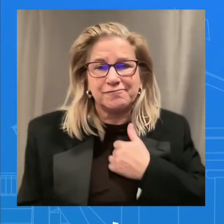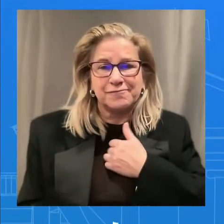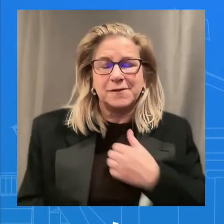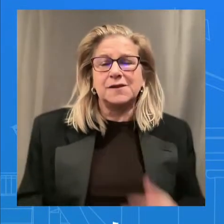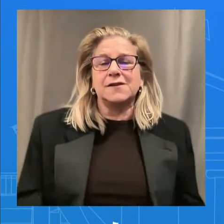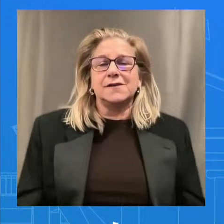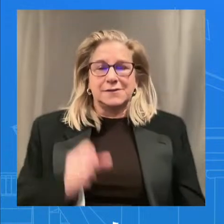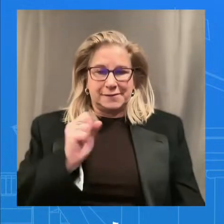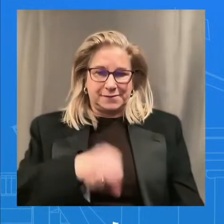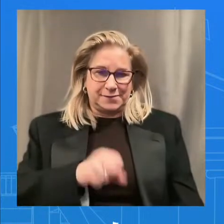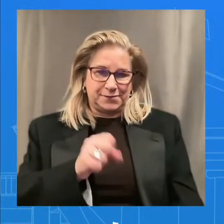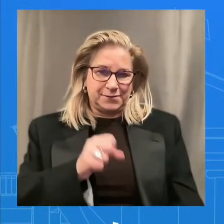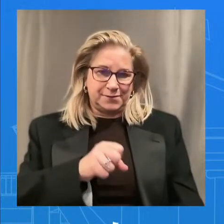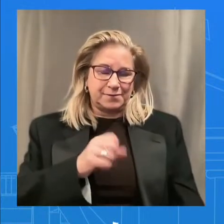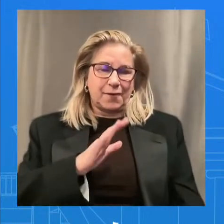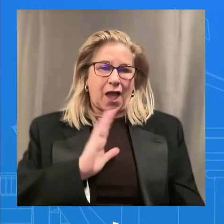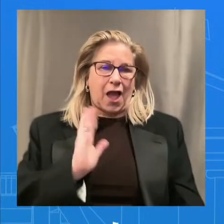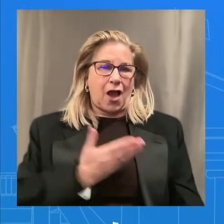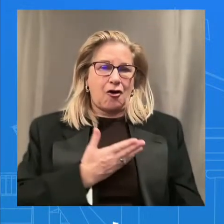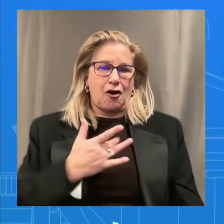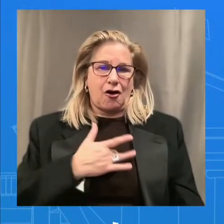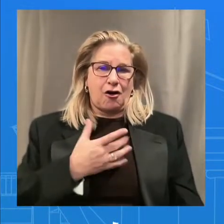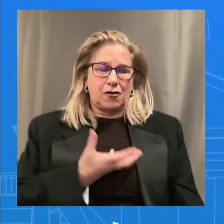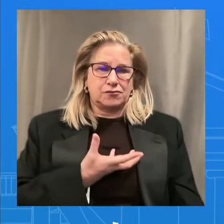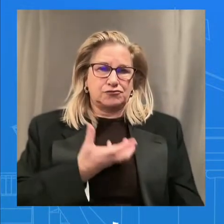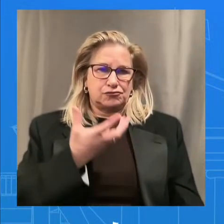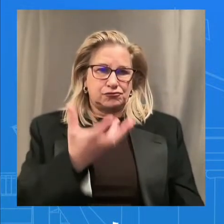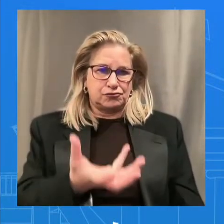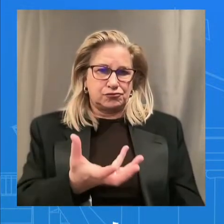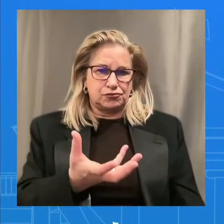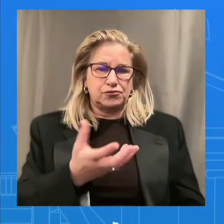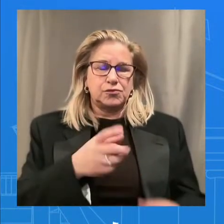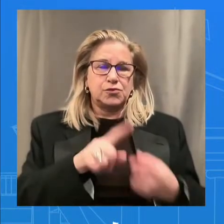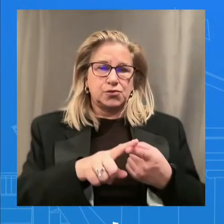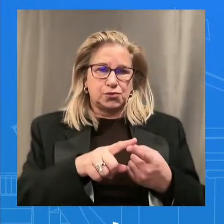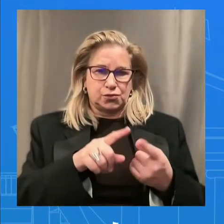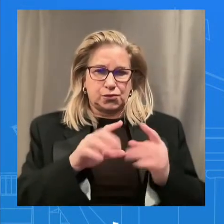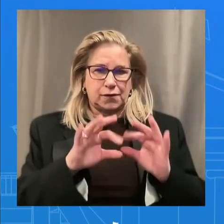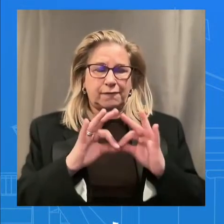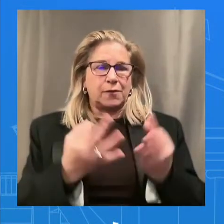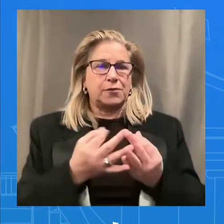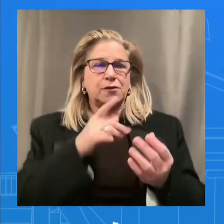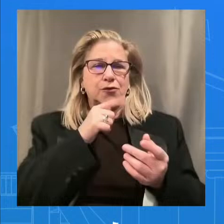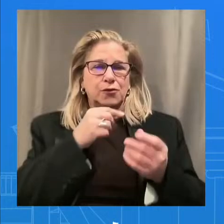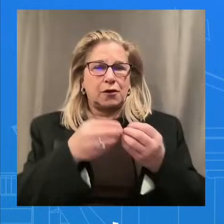who have lost a loved one in these devastating fires and certainly the victims and the community out there.